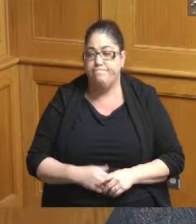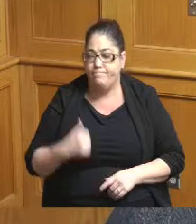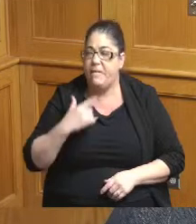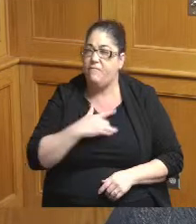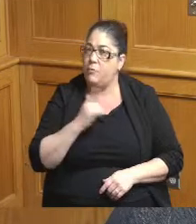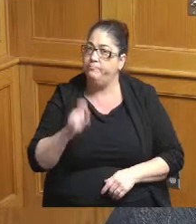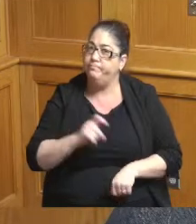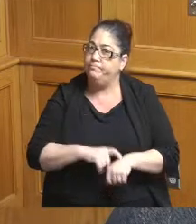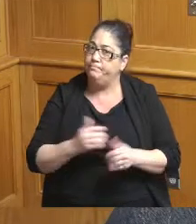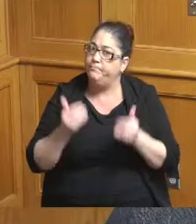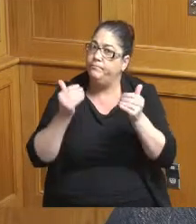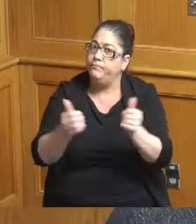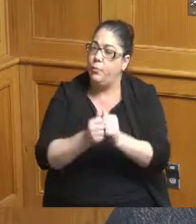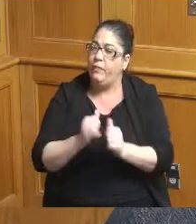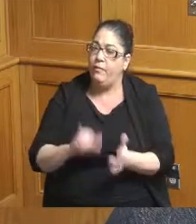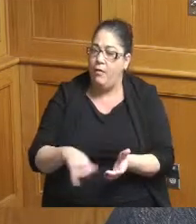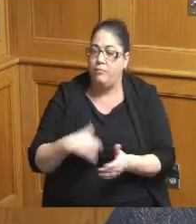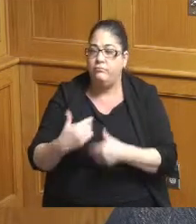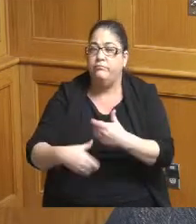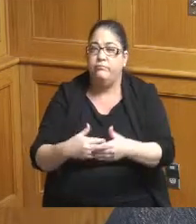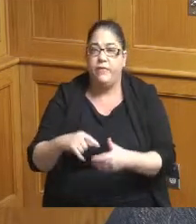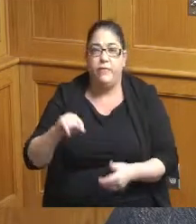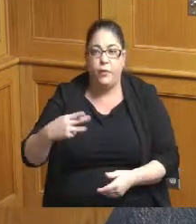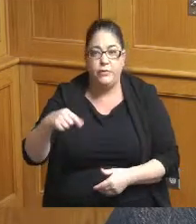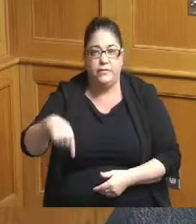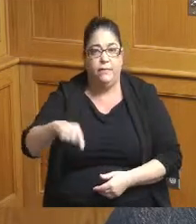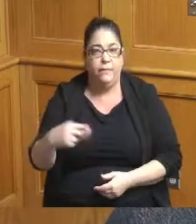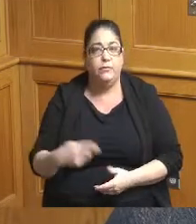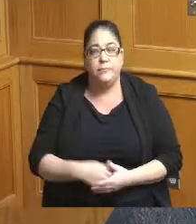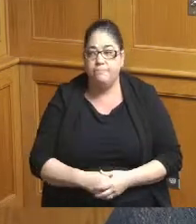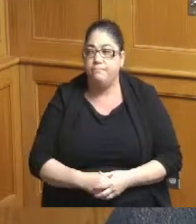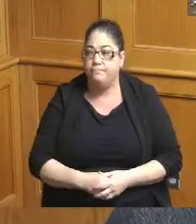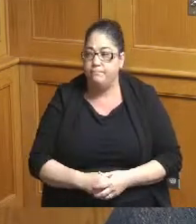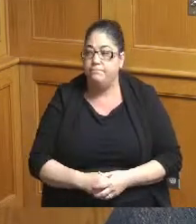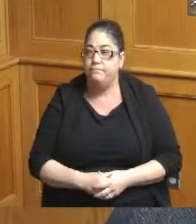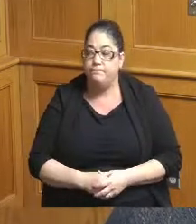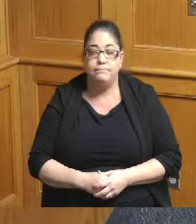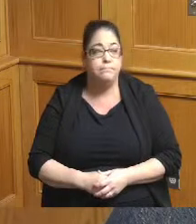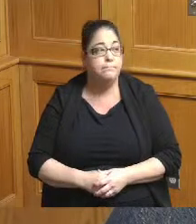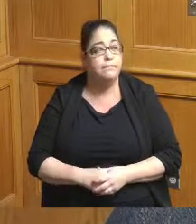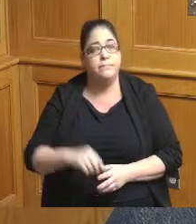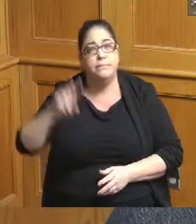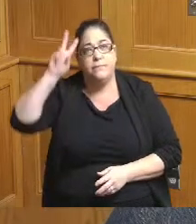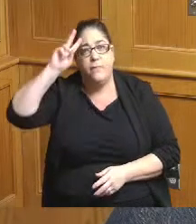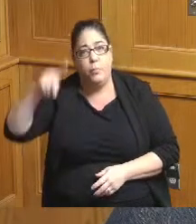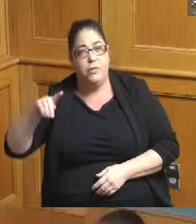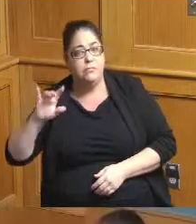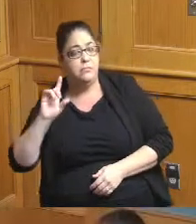forward on it so that's where I am on the issue Maryland President yes I wanted to hit on a couple